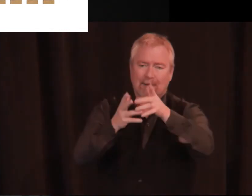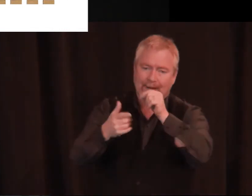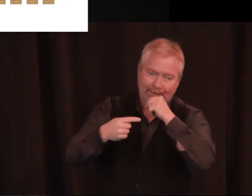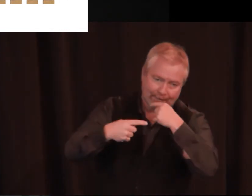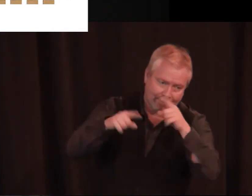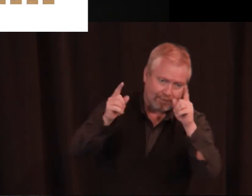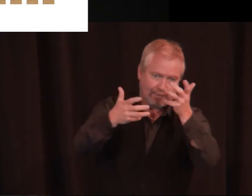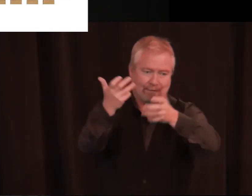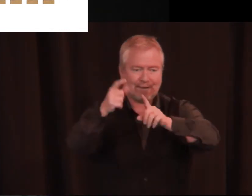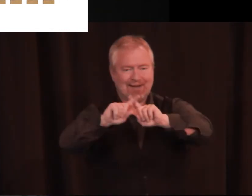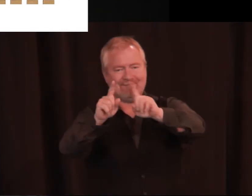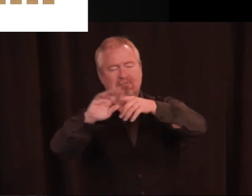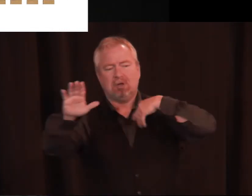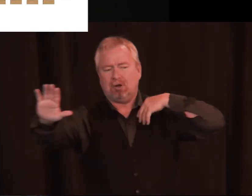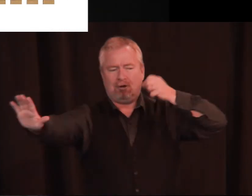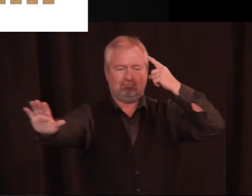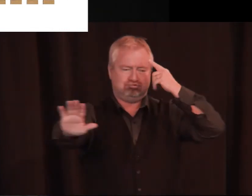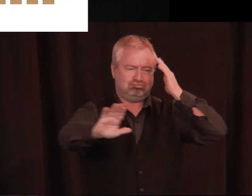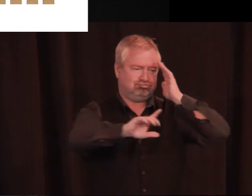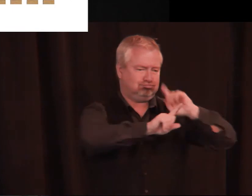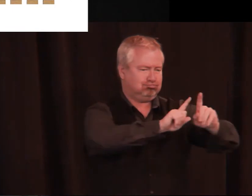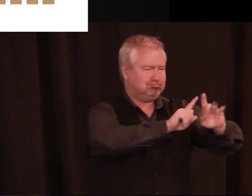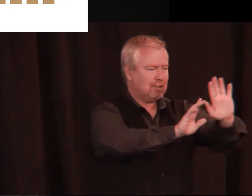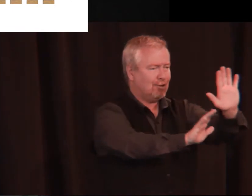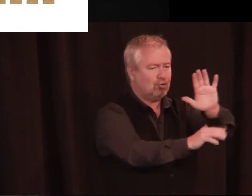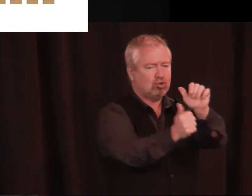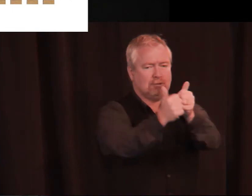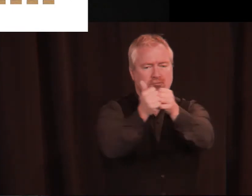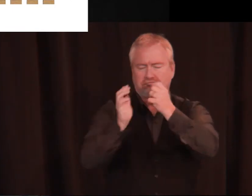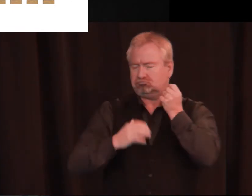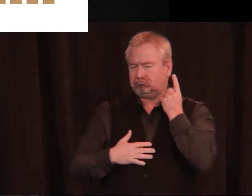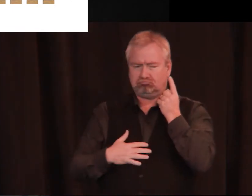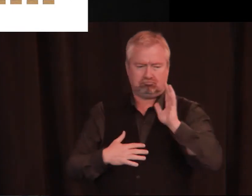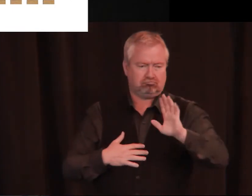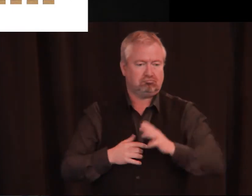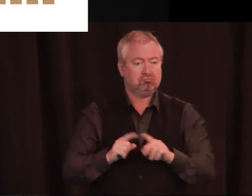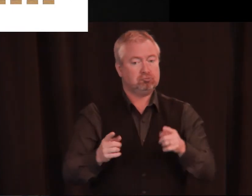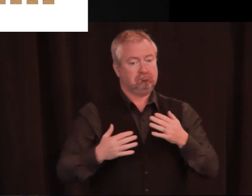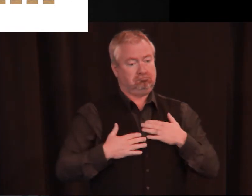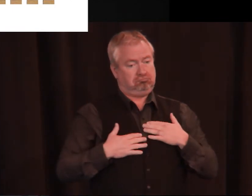and recognizing it's going to be different for every family. That's a good way to identify what are barriers to hearing aid use.